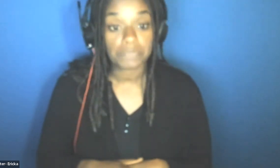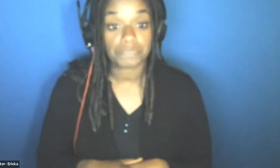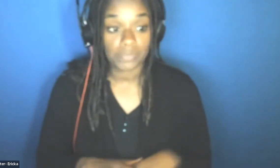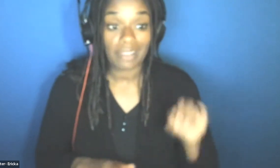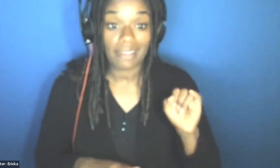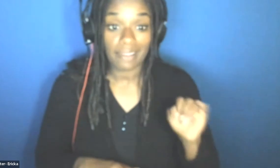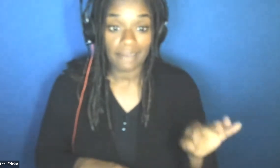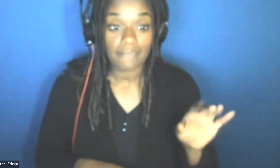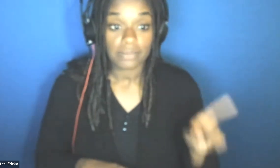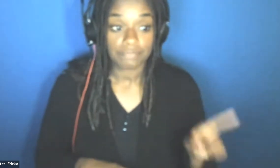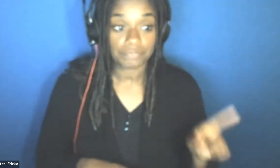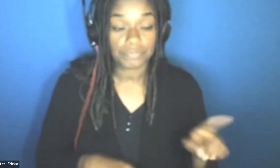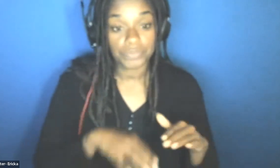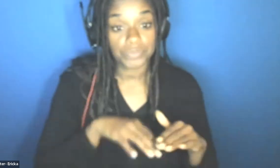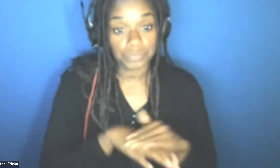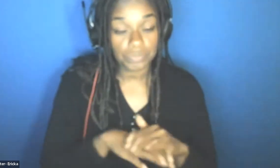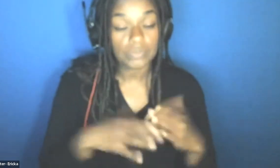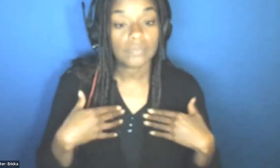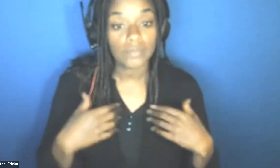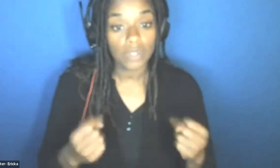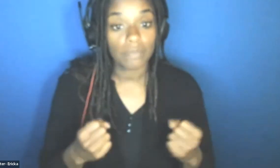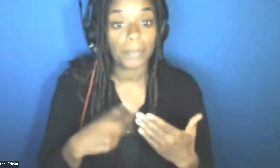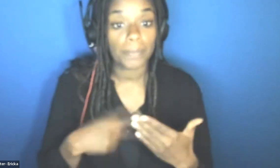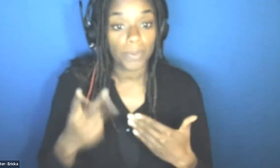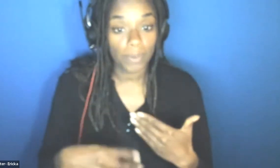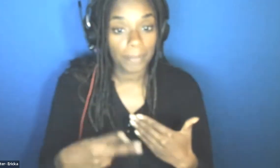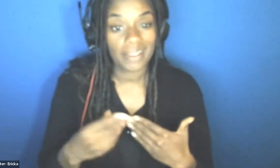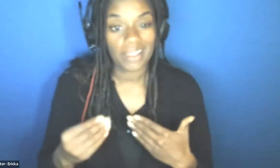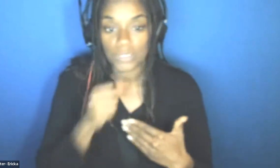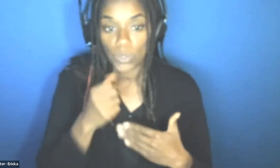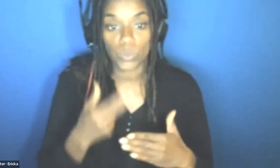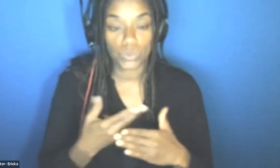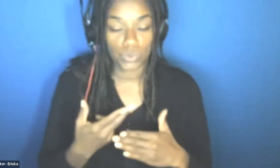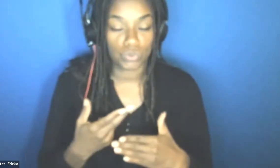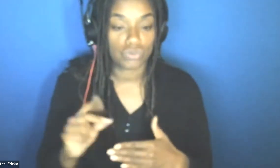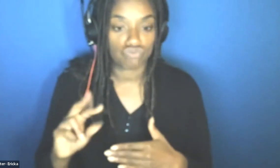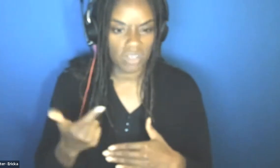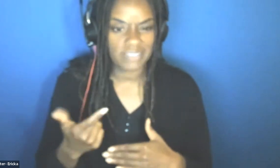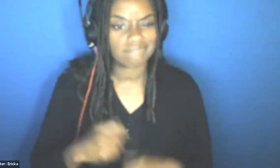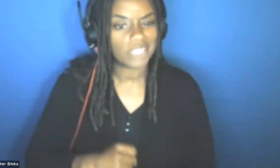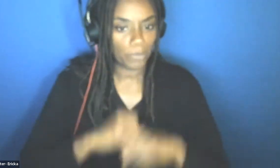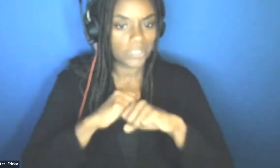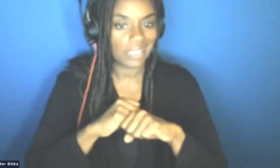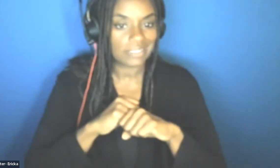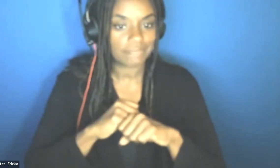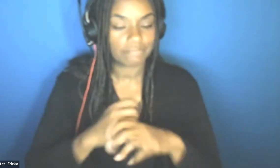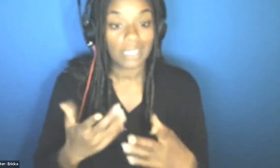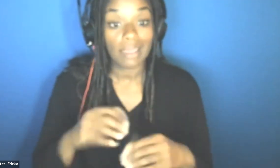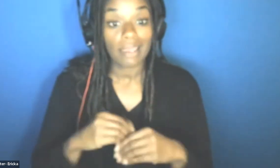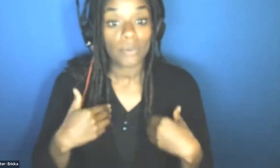Because employers also have what's called a duty of care, to have a safe workplace for all of their employees.